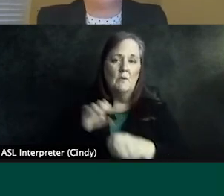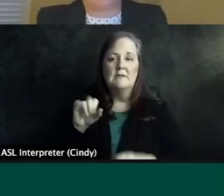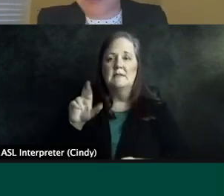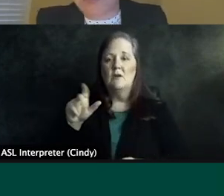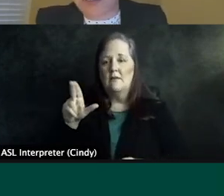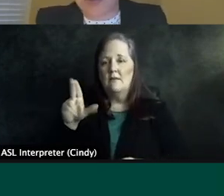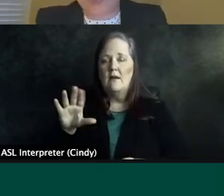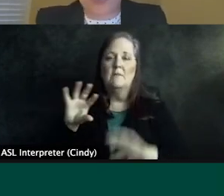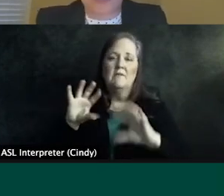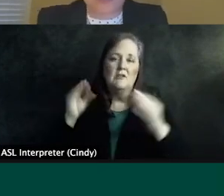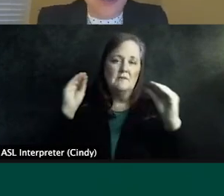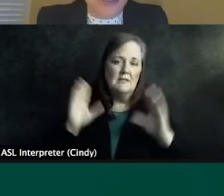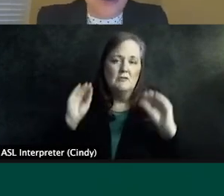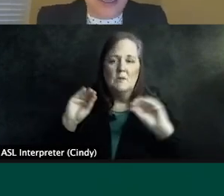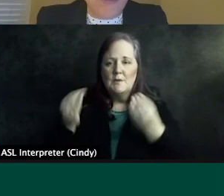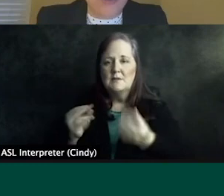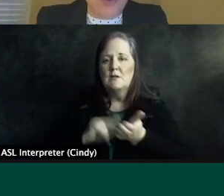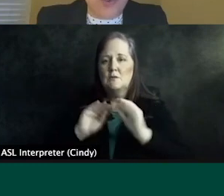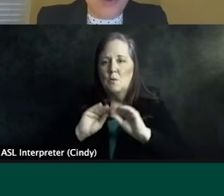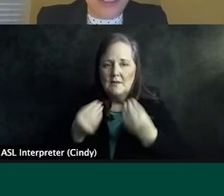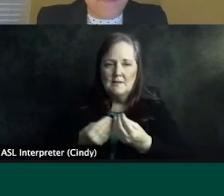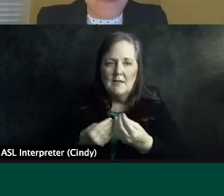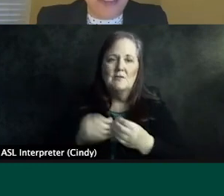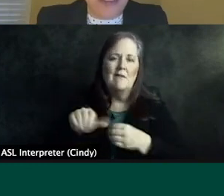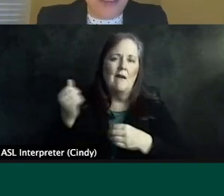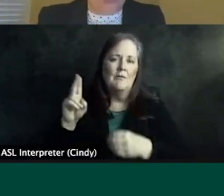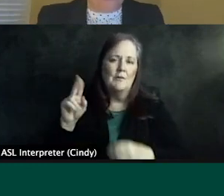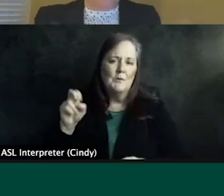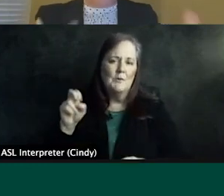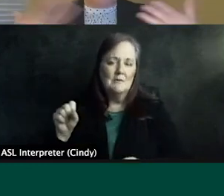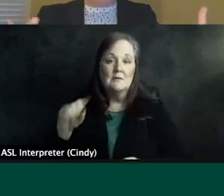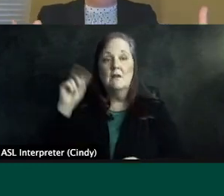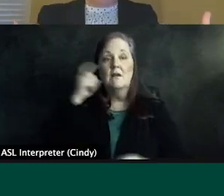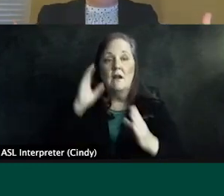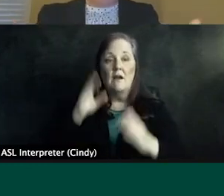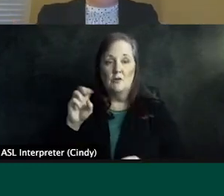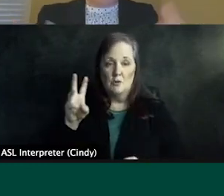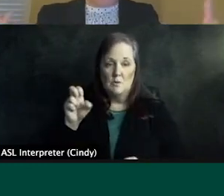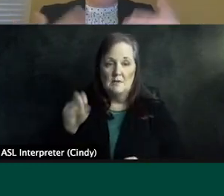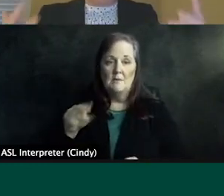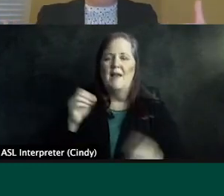and academic institutions. They are tools that basically use data to take a look